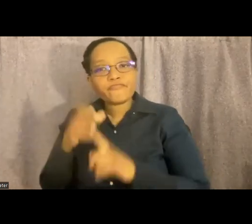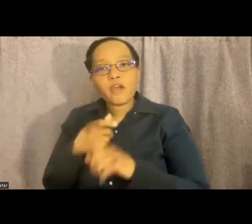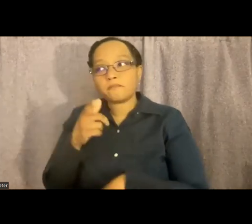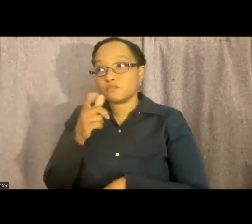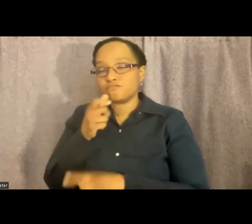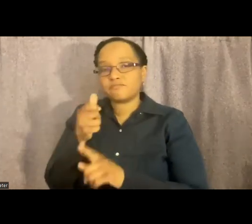about community living.